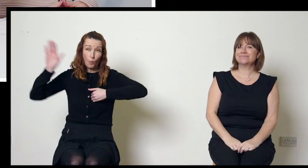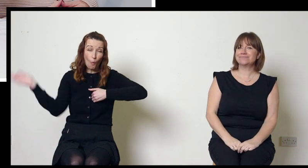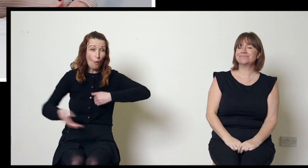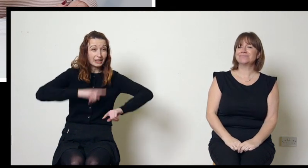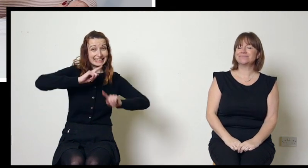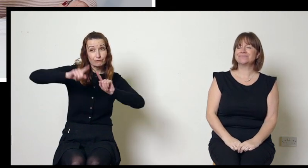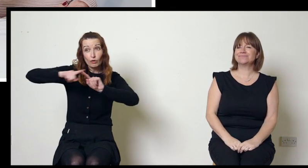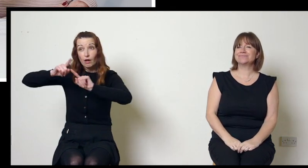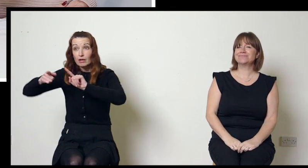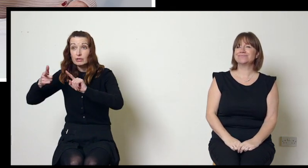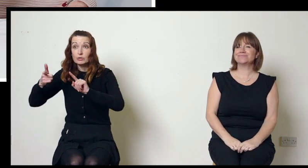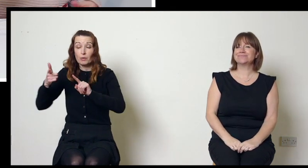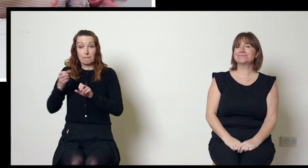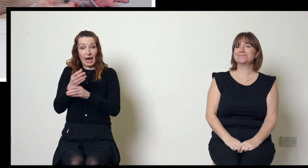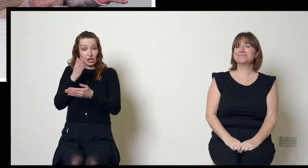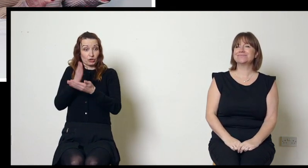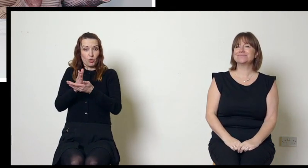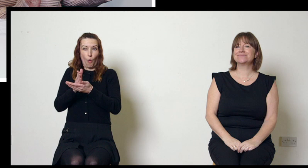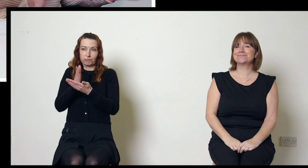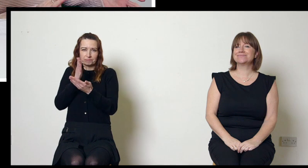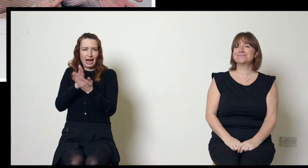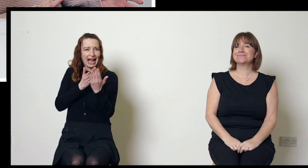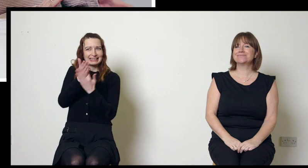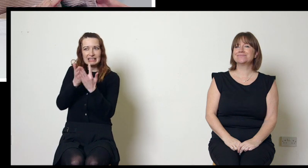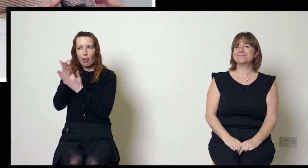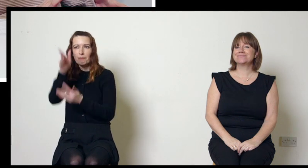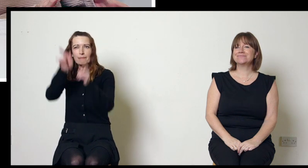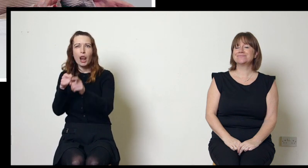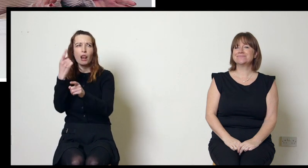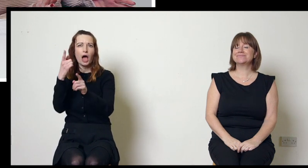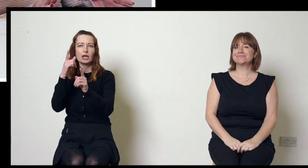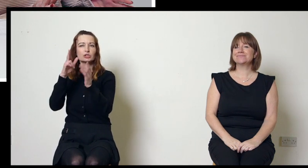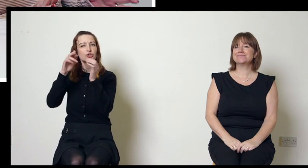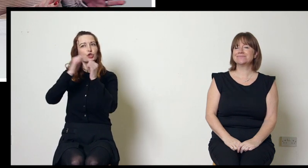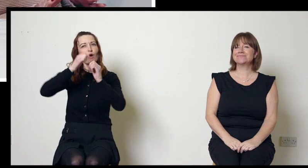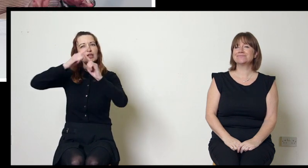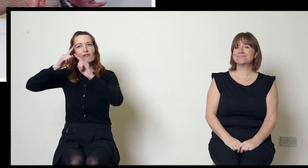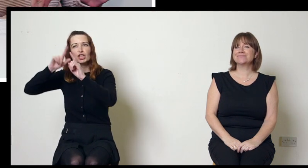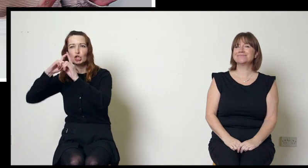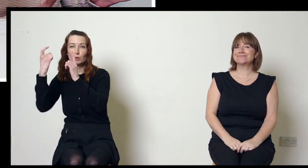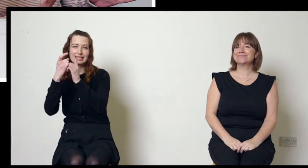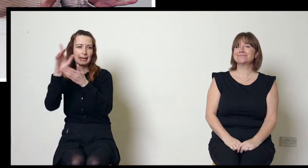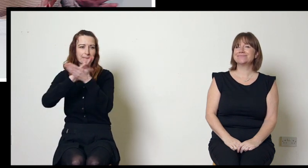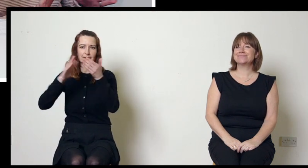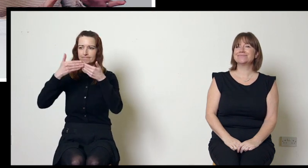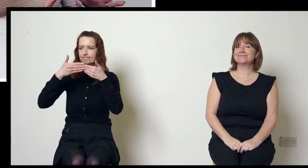So from making it accessible to, say, the neurodivergent community, it's kind of opened it up in a whole different way.